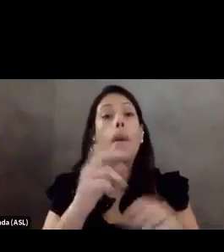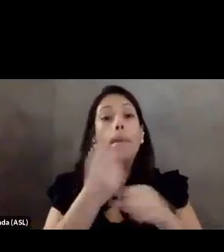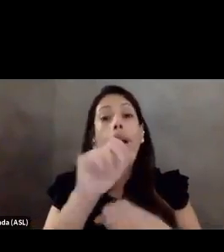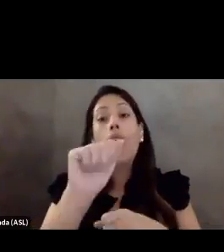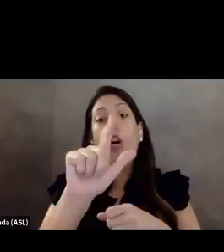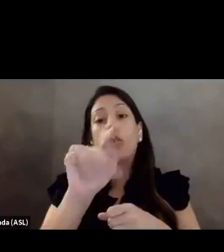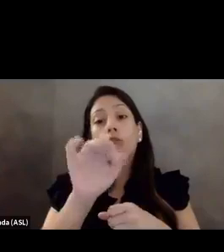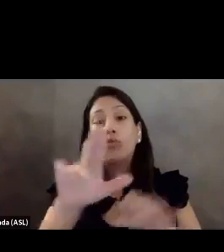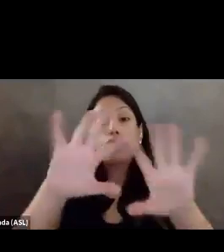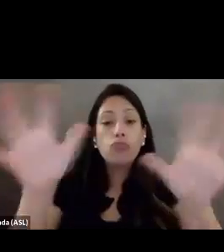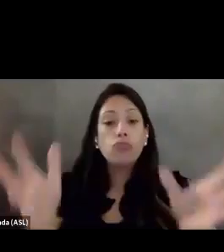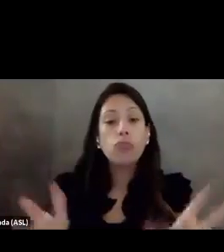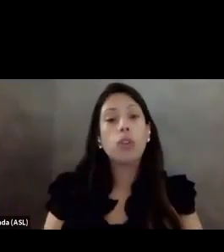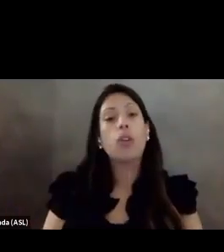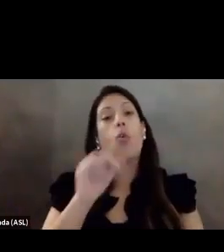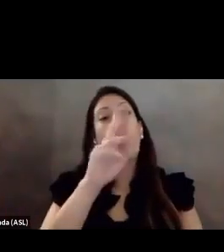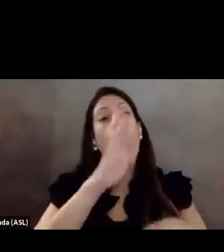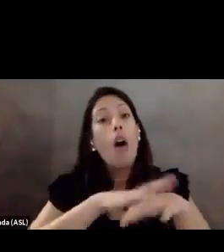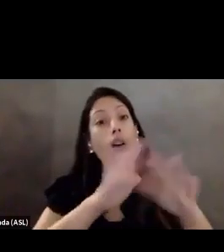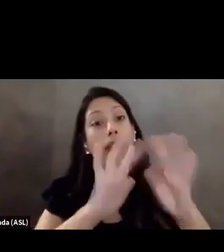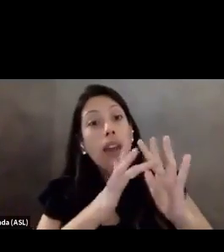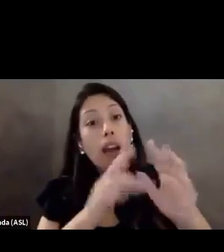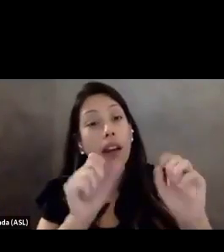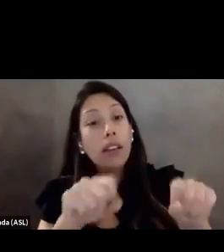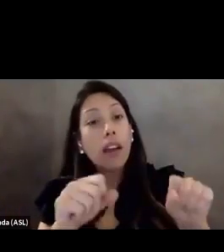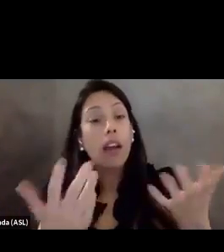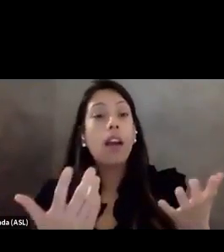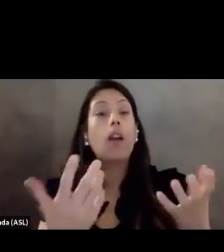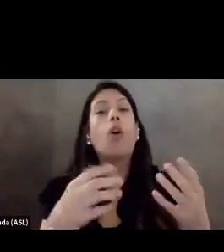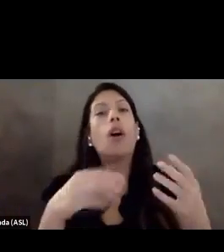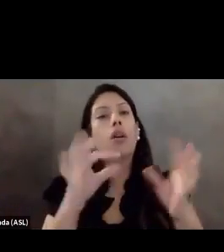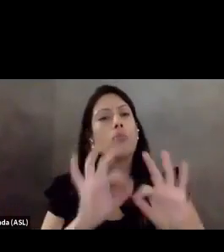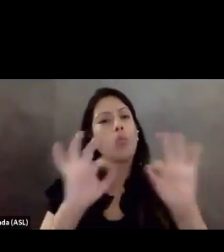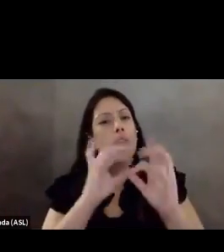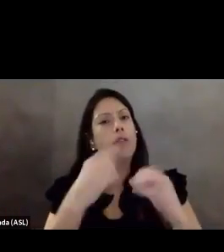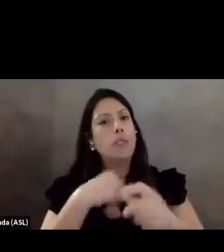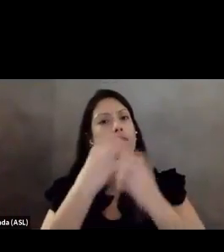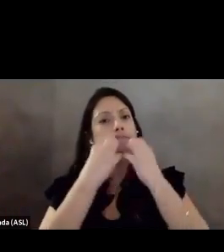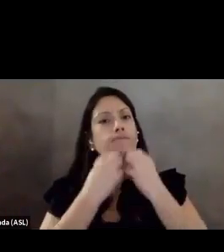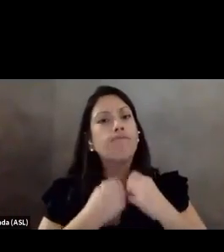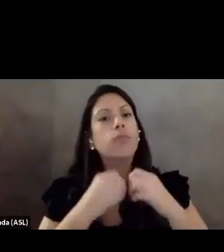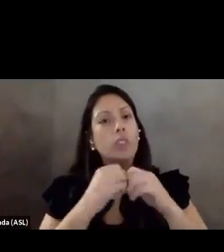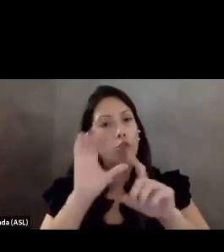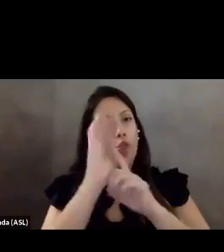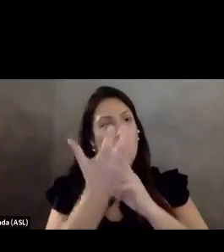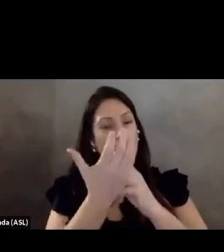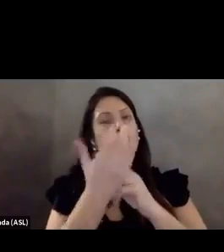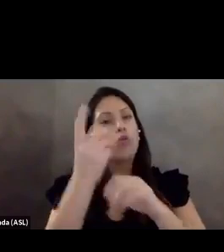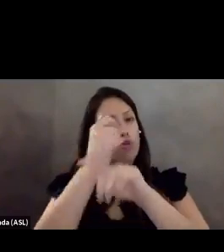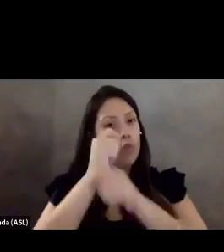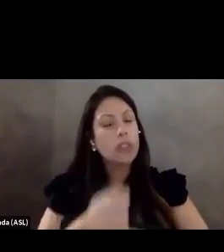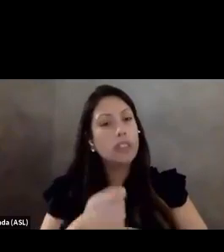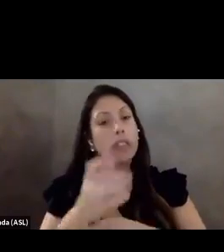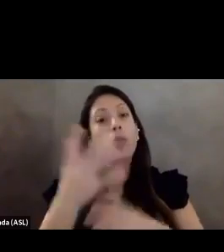virtual get togethers celebration, observing cultural traditions such as visiting and decorating the graves of loved ones.